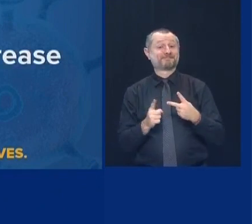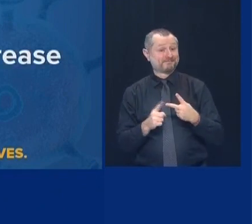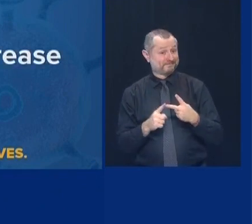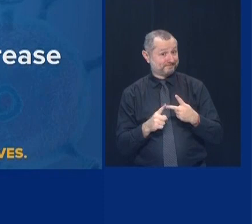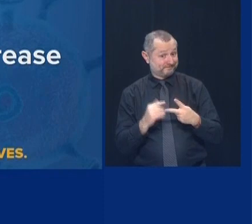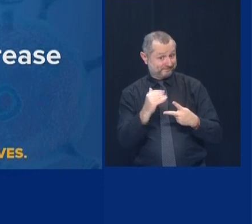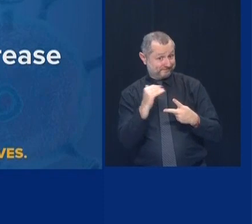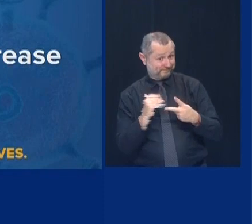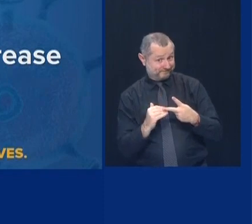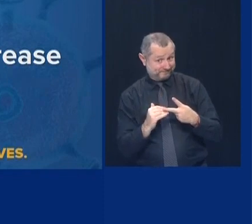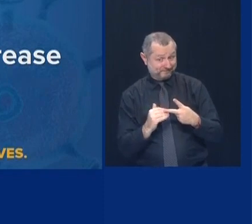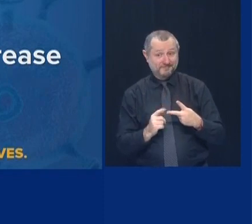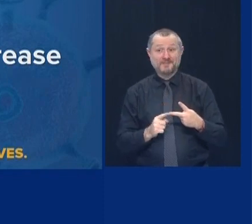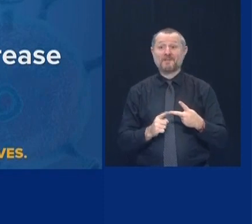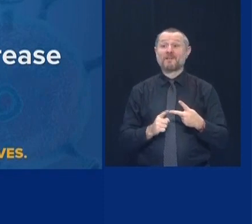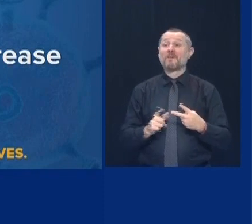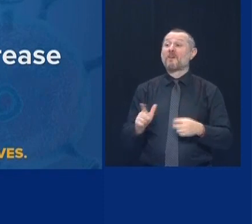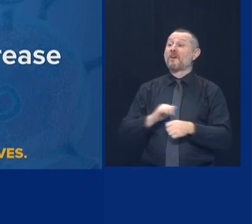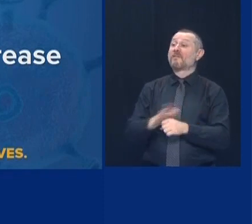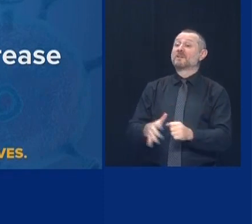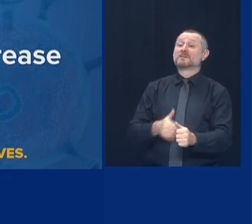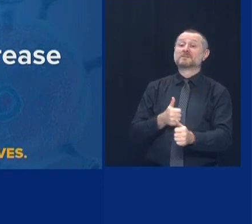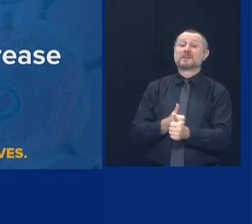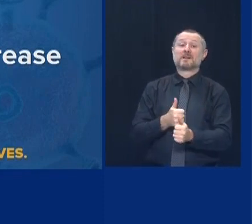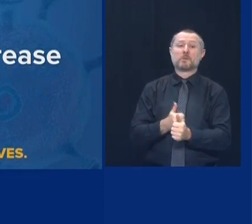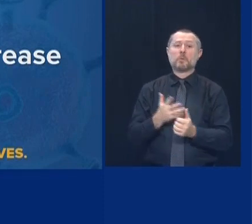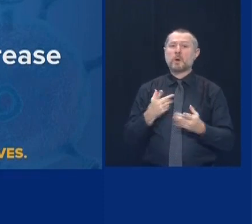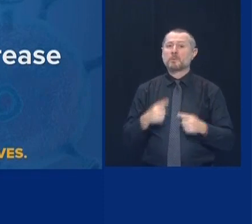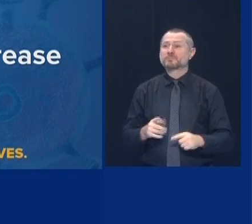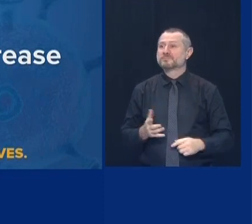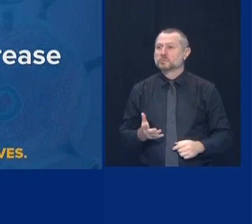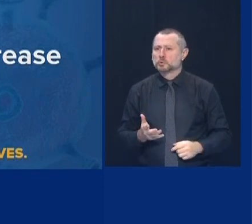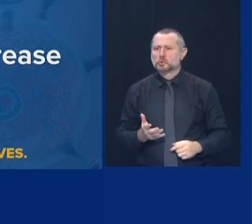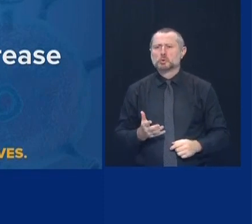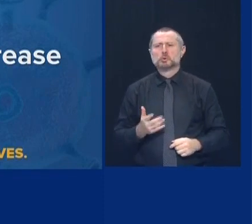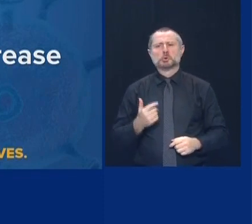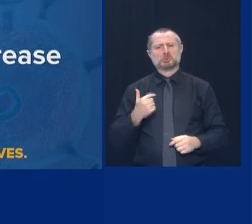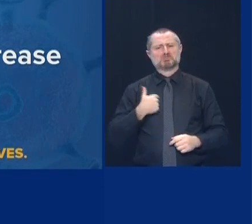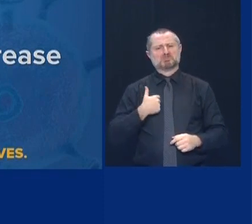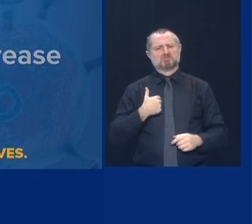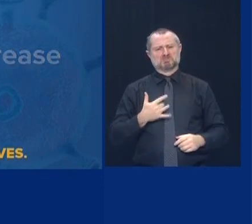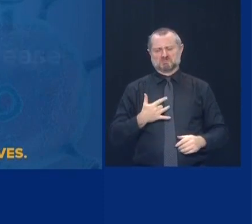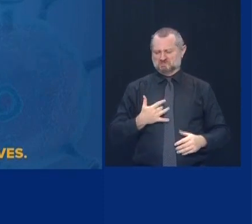TABLExD AND VISITING AND THAT'SÑi THE÷SEASONsá THAT'S WHAT ñrHAPPENS.